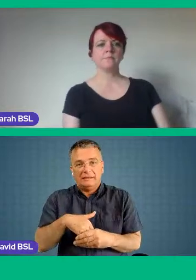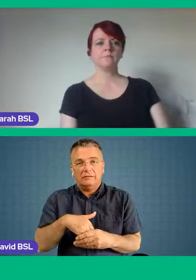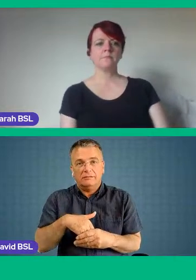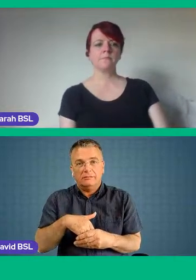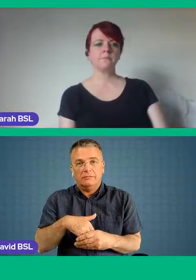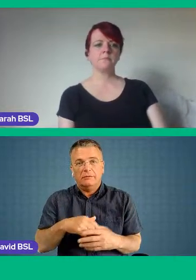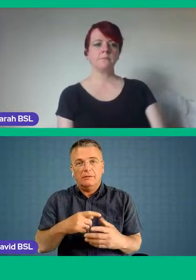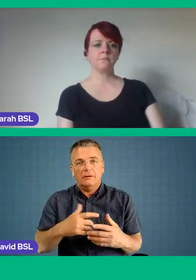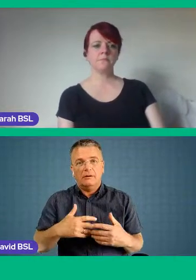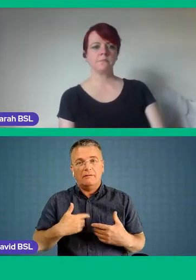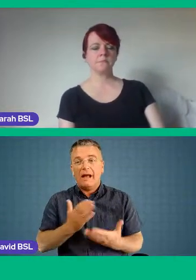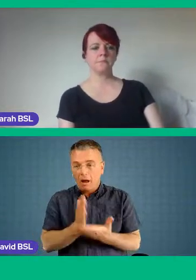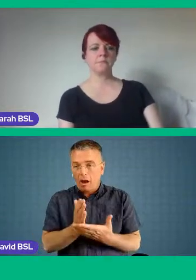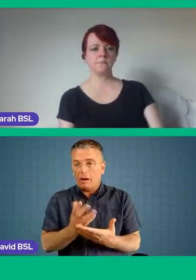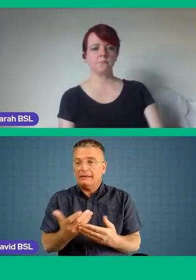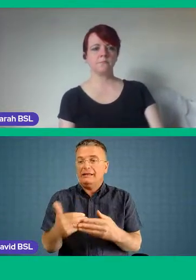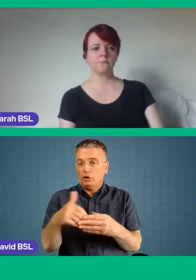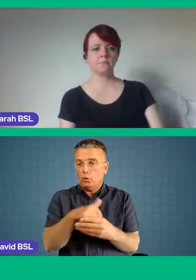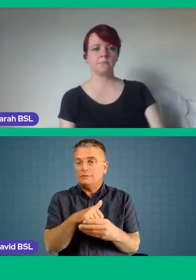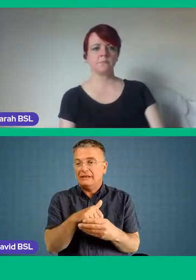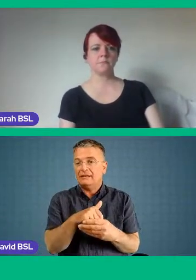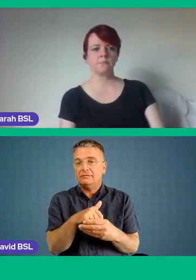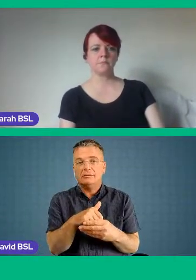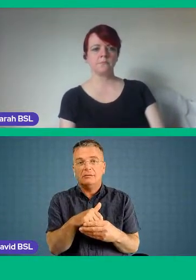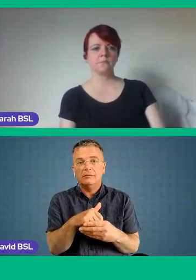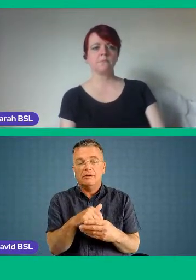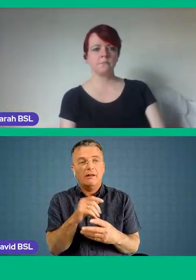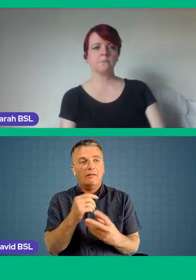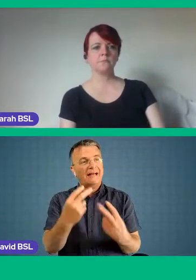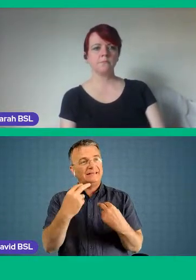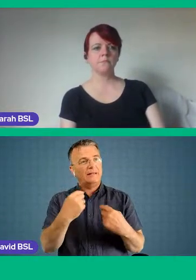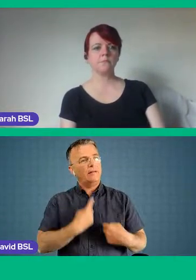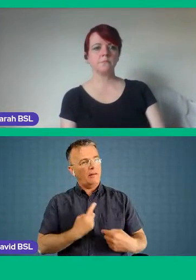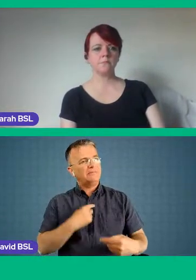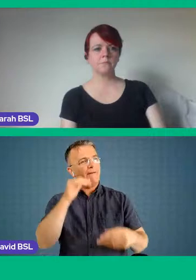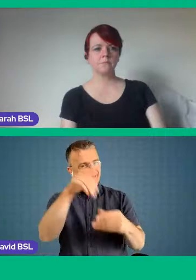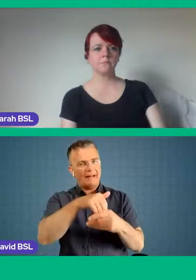We personally have not had any barriers , I wonder whether